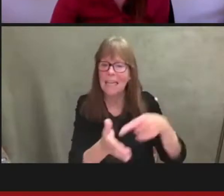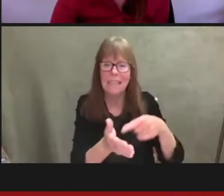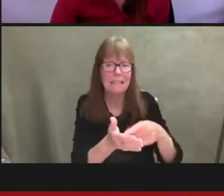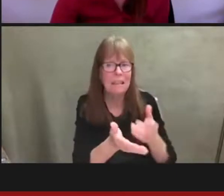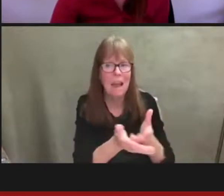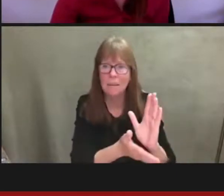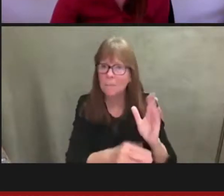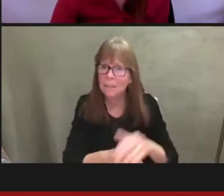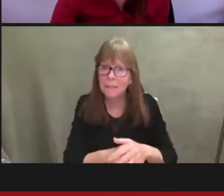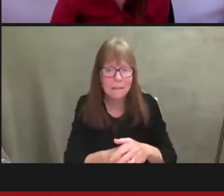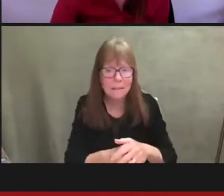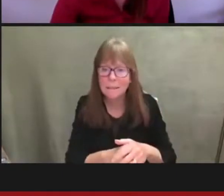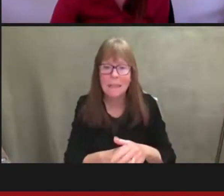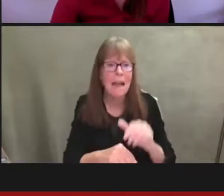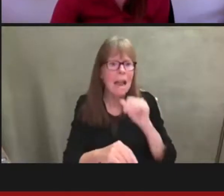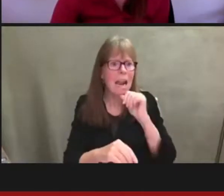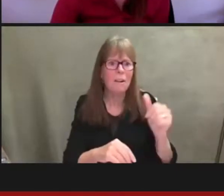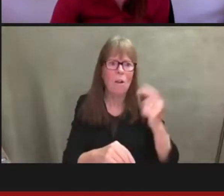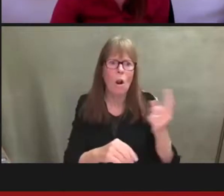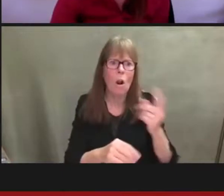aren't necessarily covered.